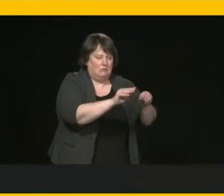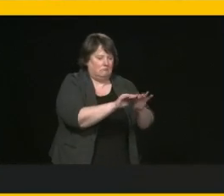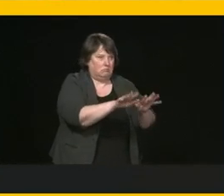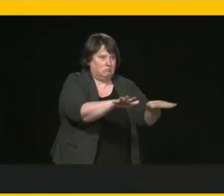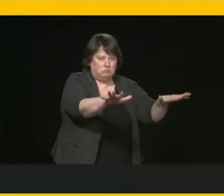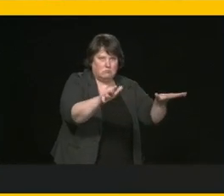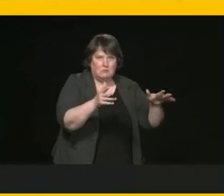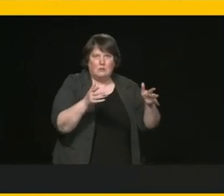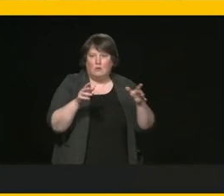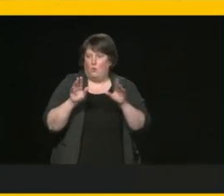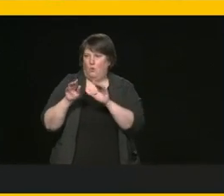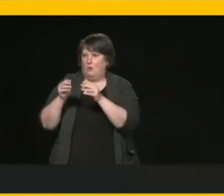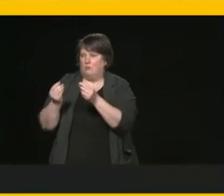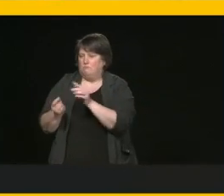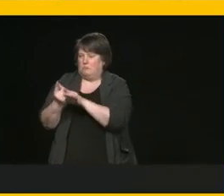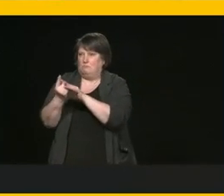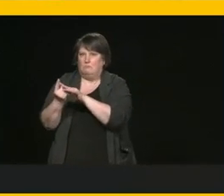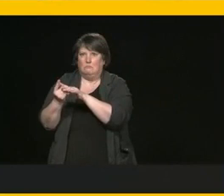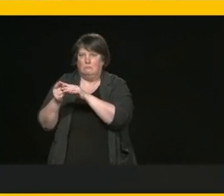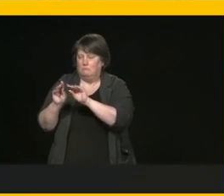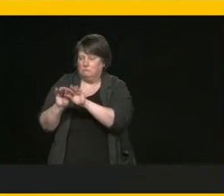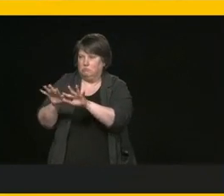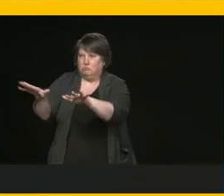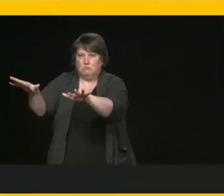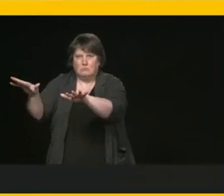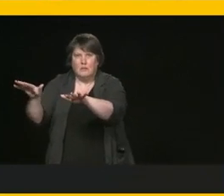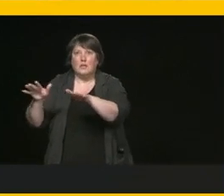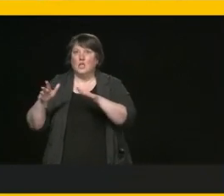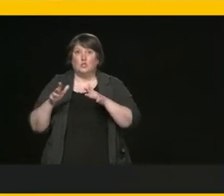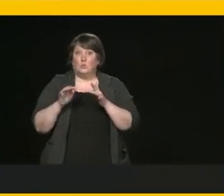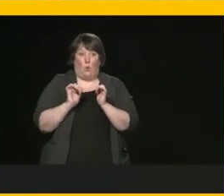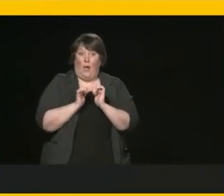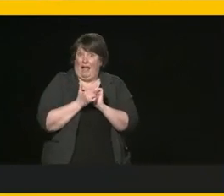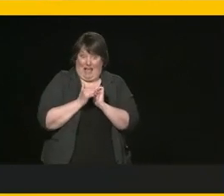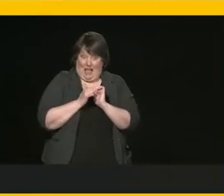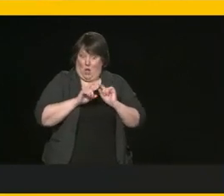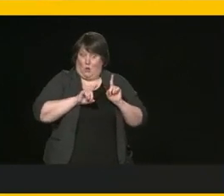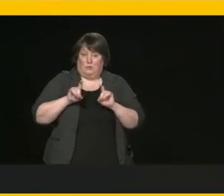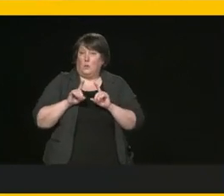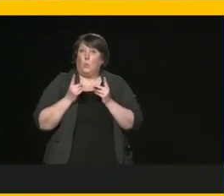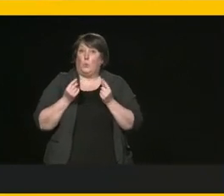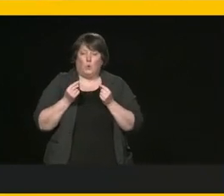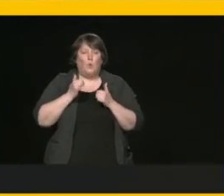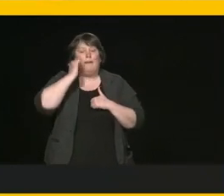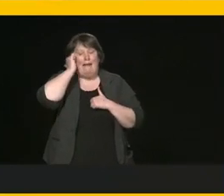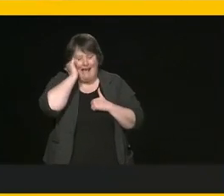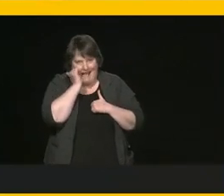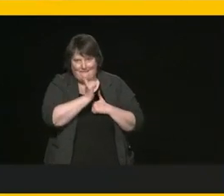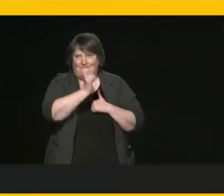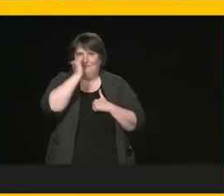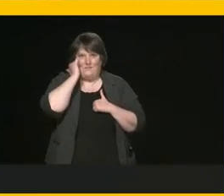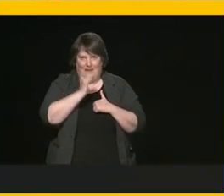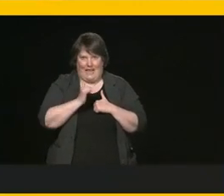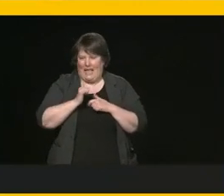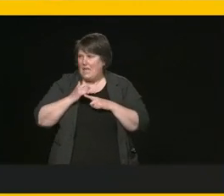TRANSMISSION IS VERY CRITICAL. SO WE ARE DOING THIS IN A NUMBER OF WAYS.